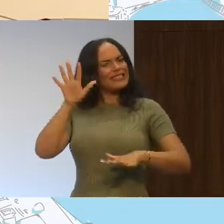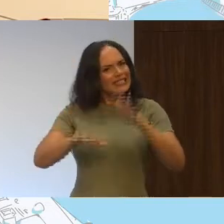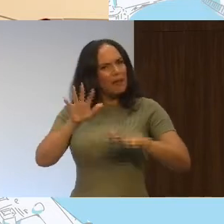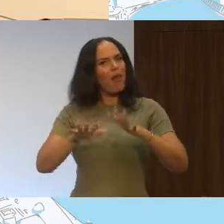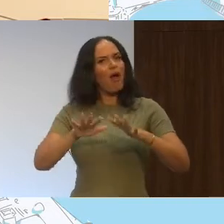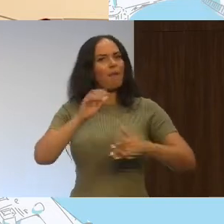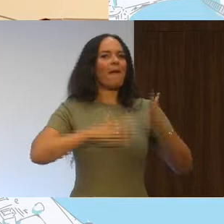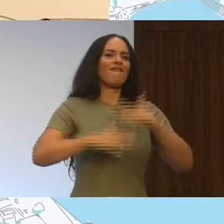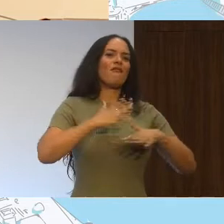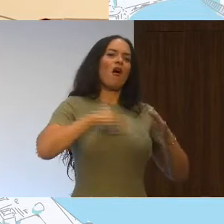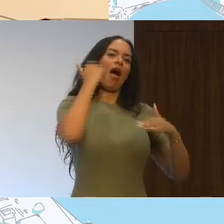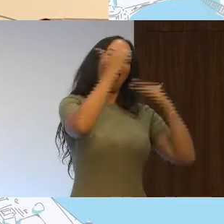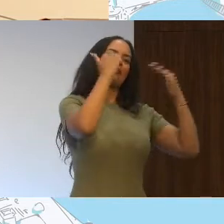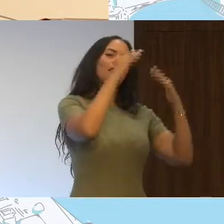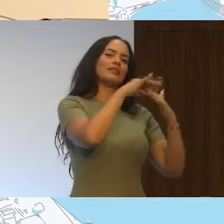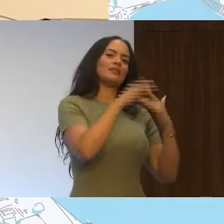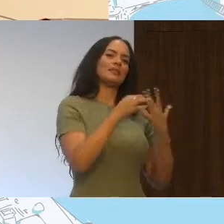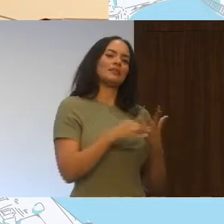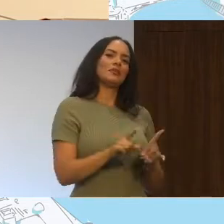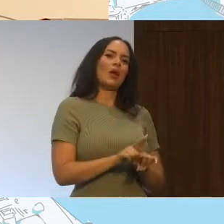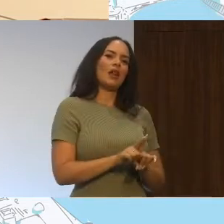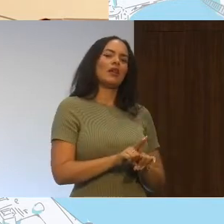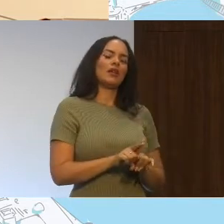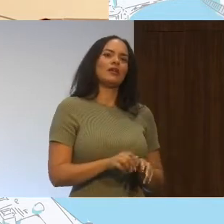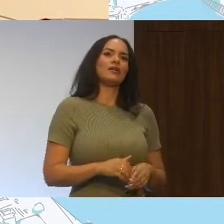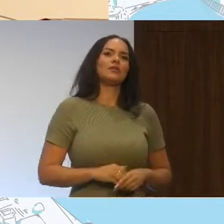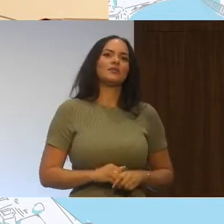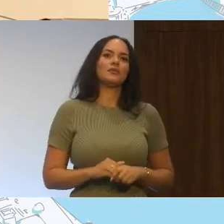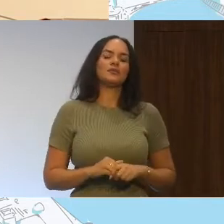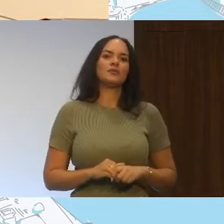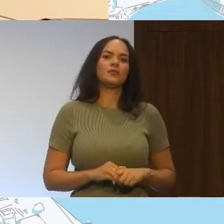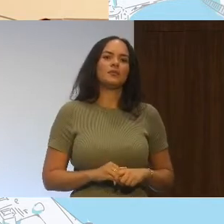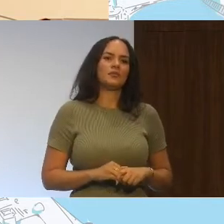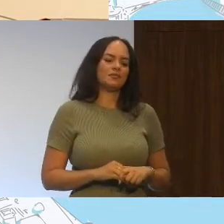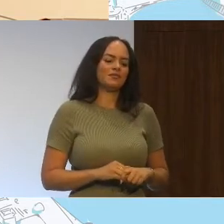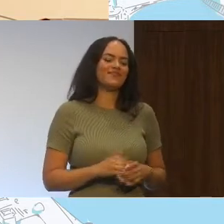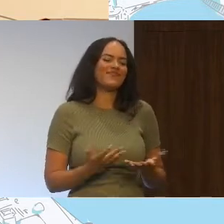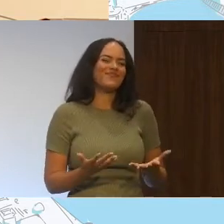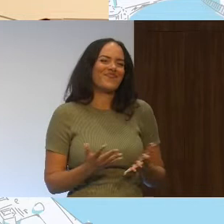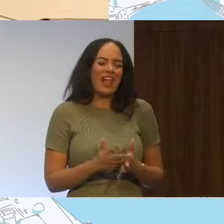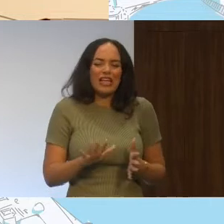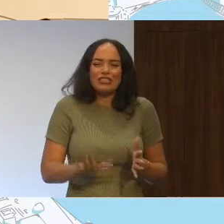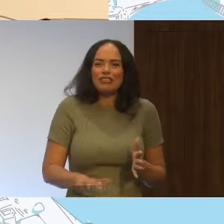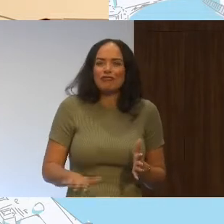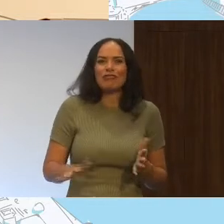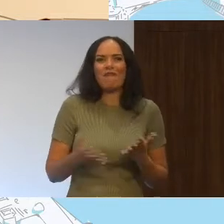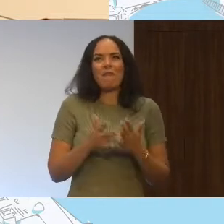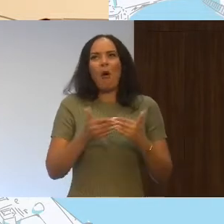And the younger children do often have a more sort of innocent phenotype and have some different symptoms.